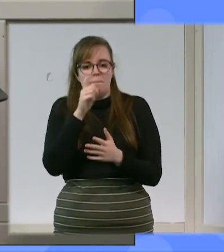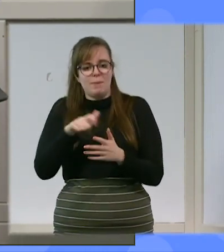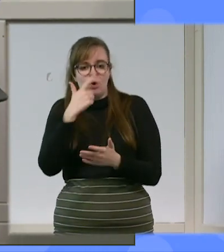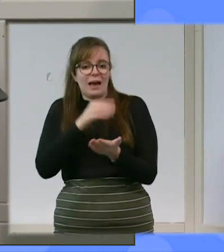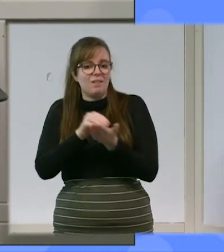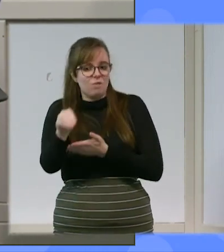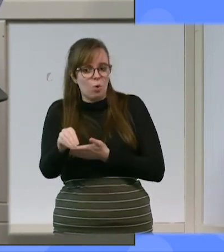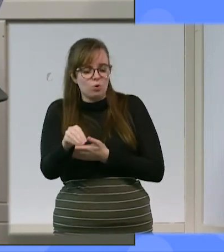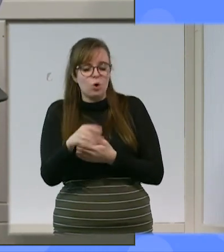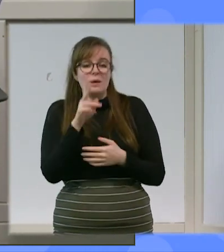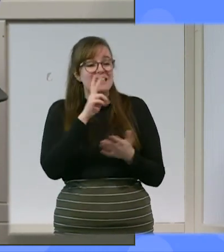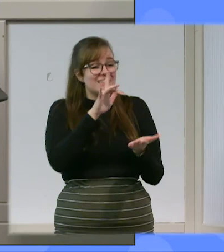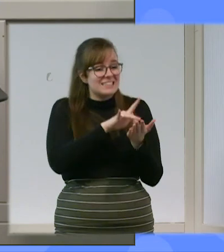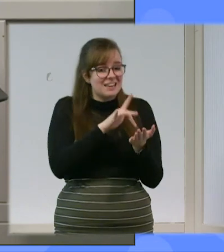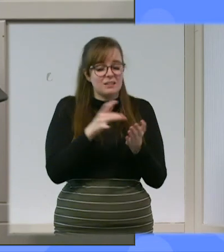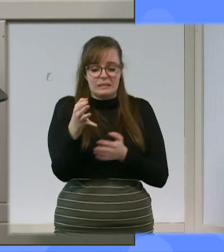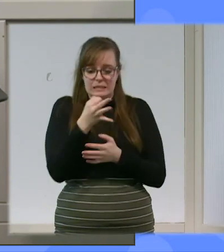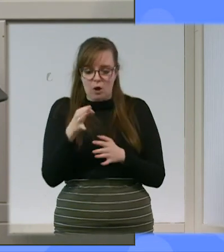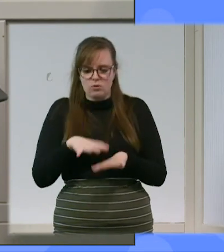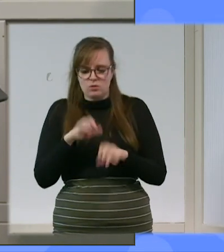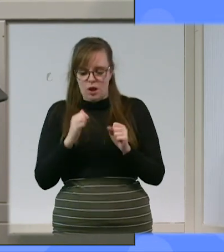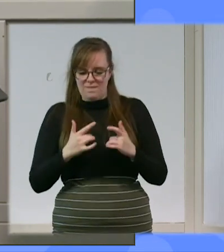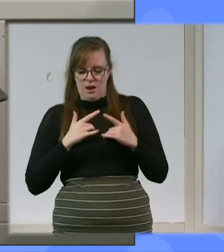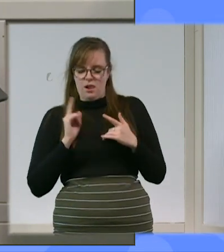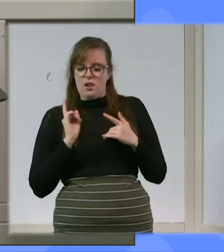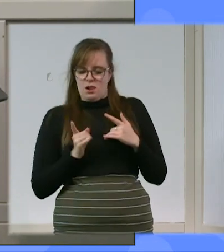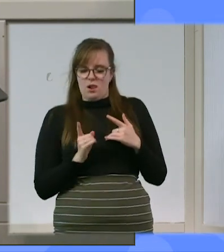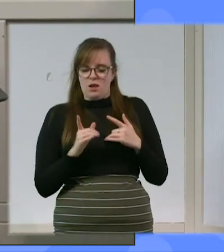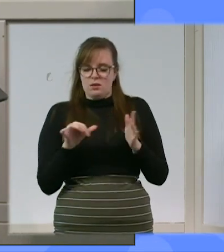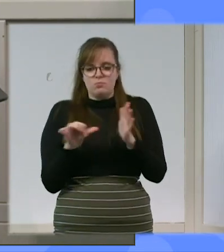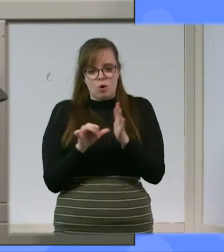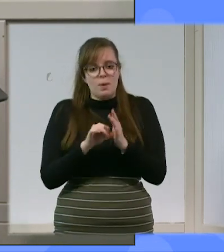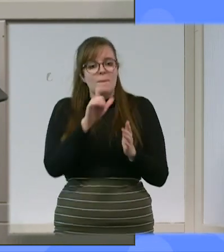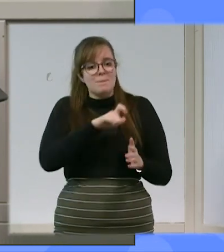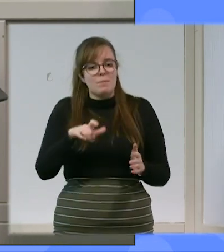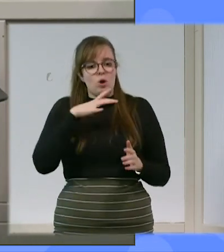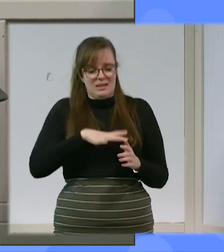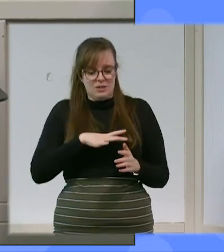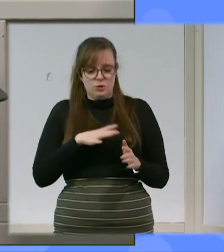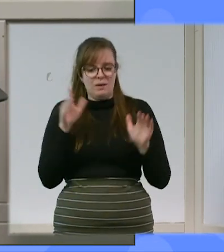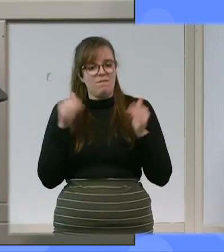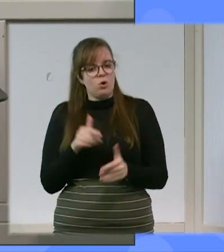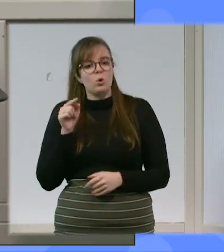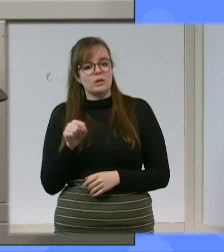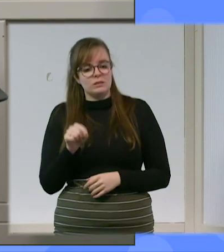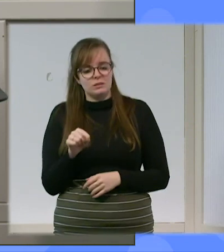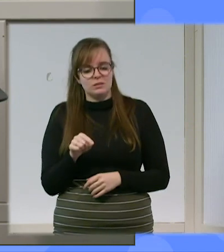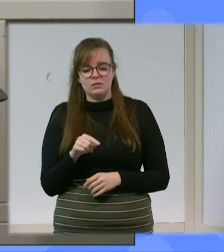see cities towns actually starting to address this and say people need to be at the heart of what we do going forward and when you start to see that then you